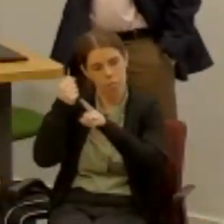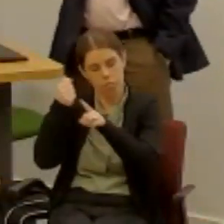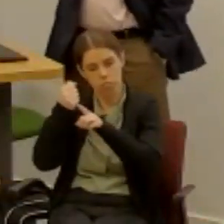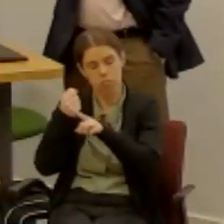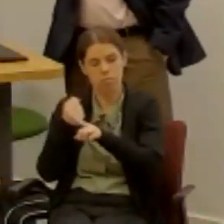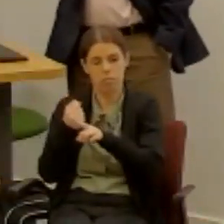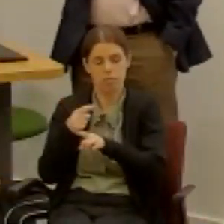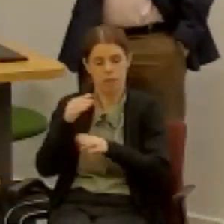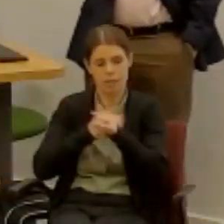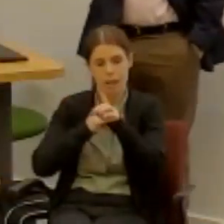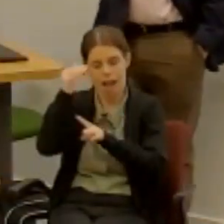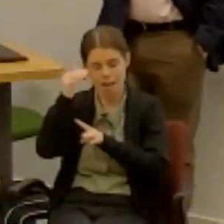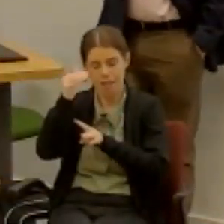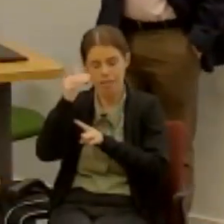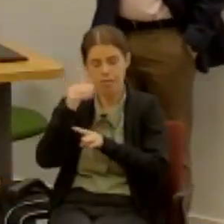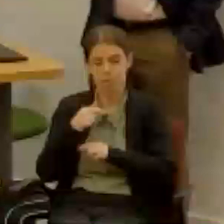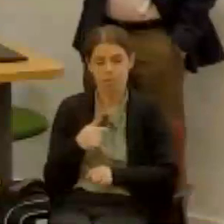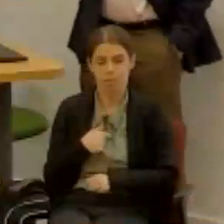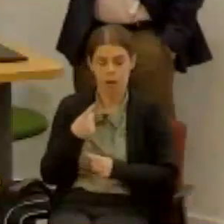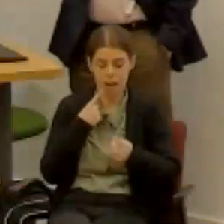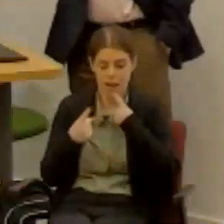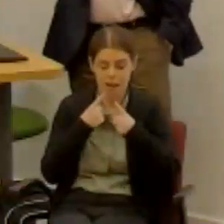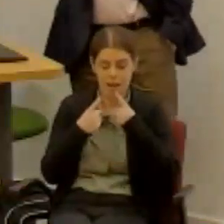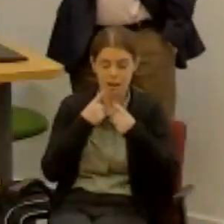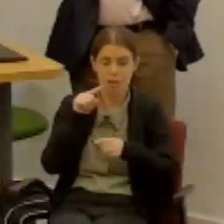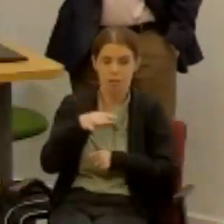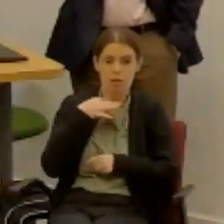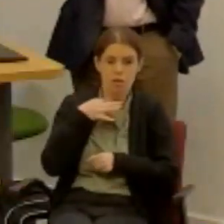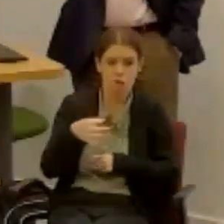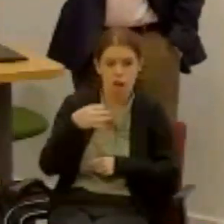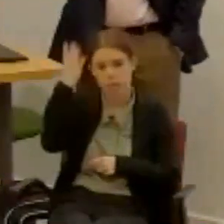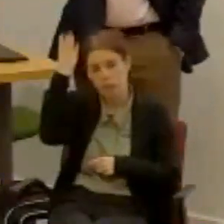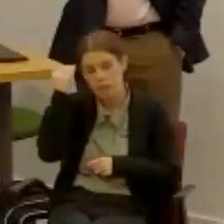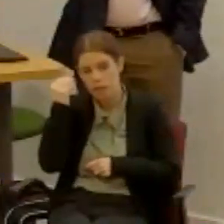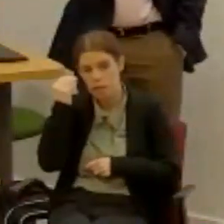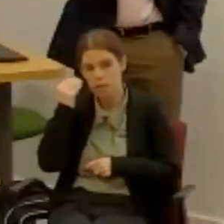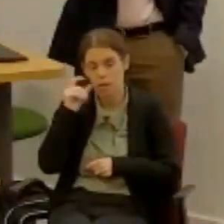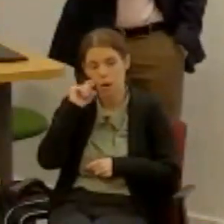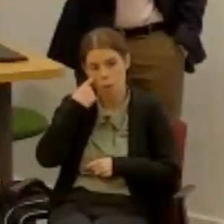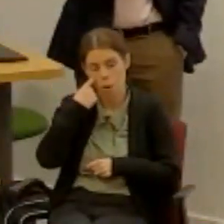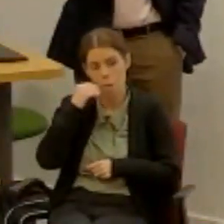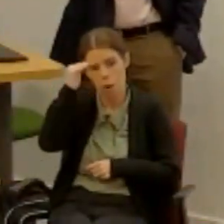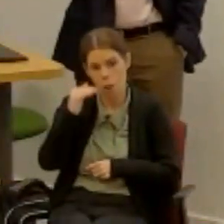So, taking that we'd expect the risk of dementia to be lowest, and goalkeepers and higher,